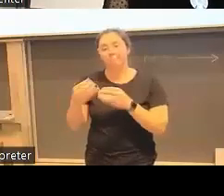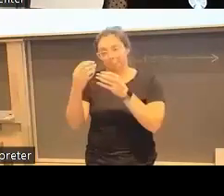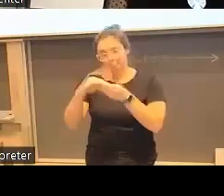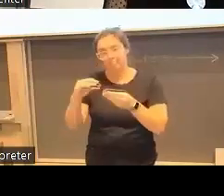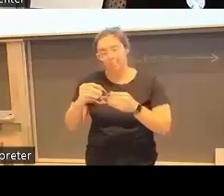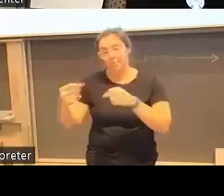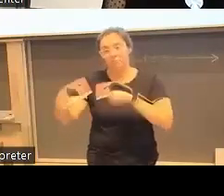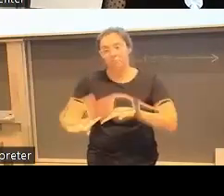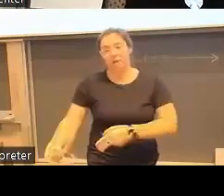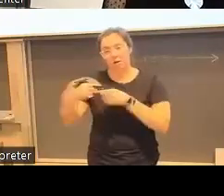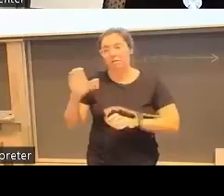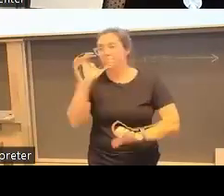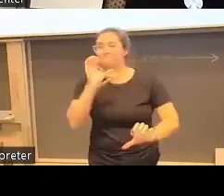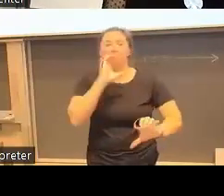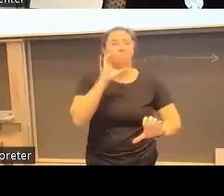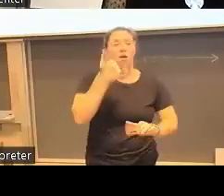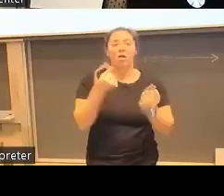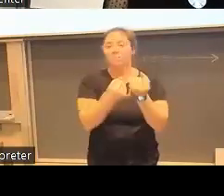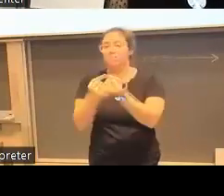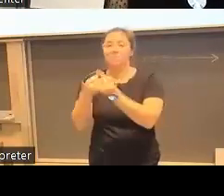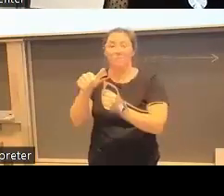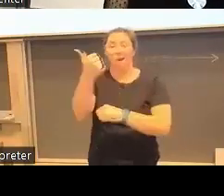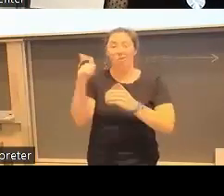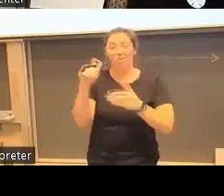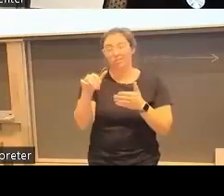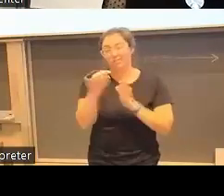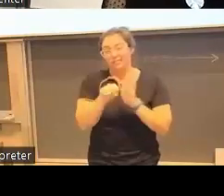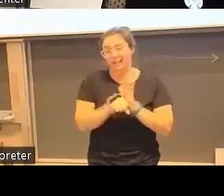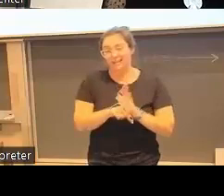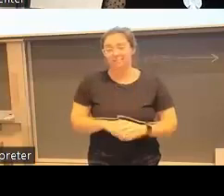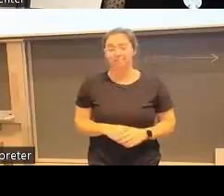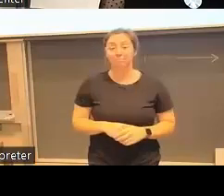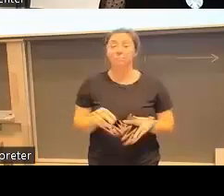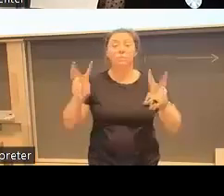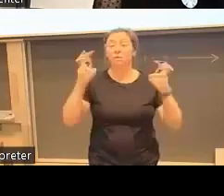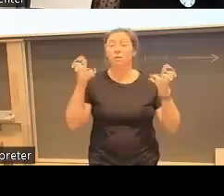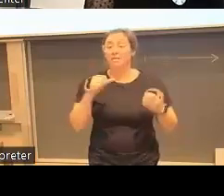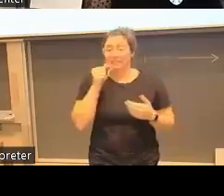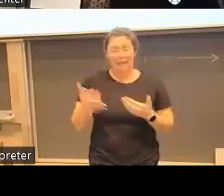for help even from states away one wrote it didn't get easier the fact that people feel